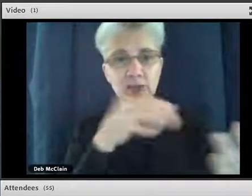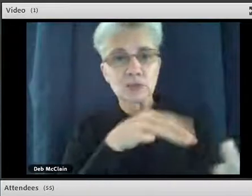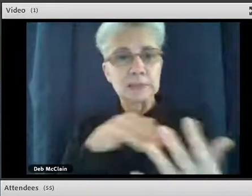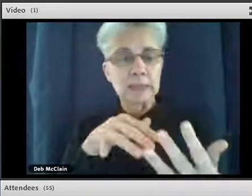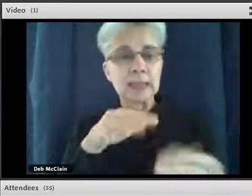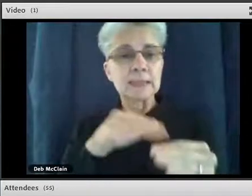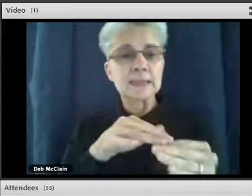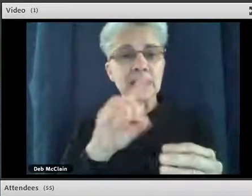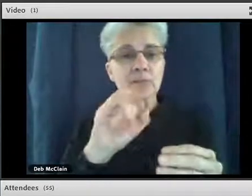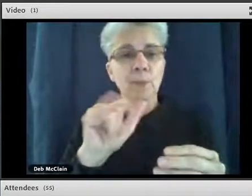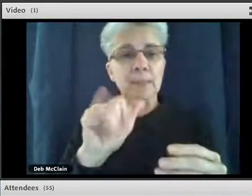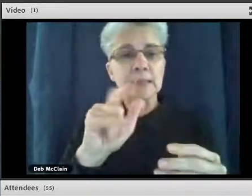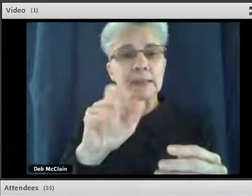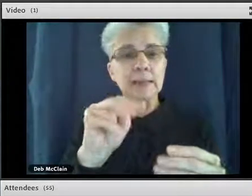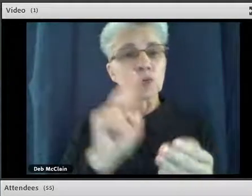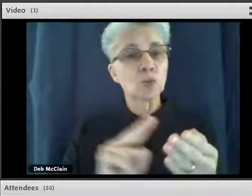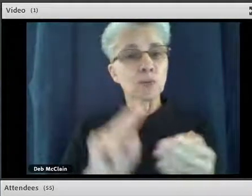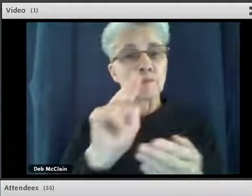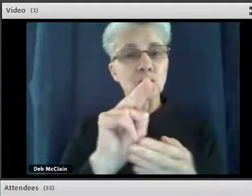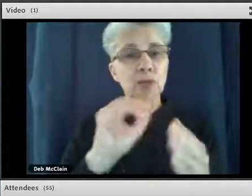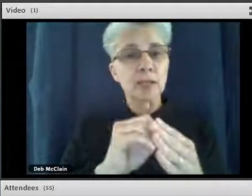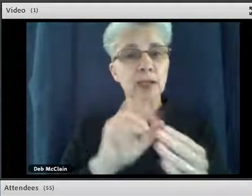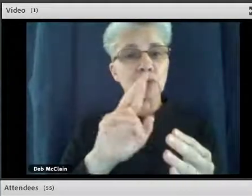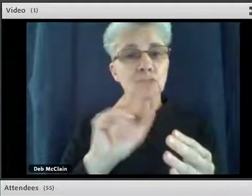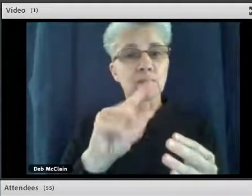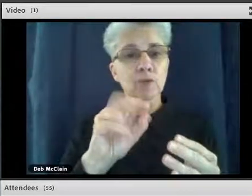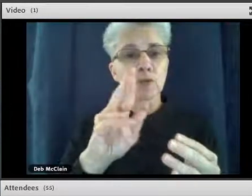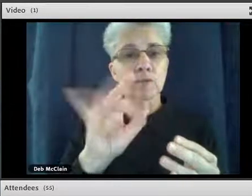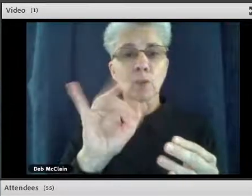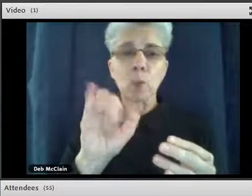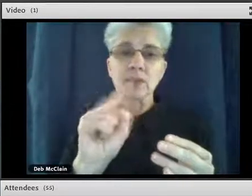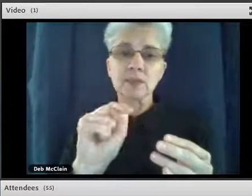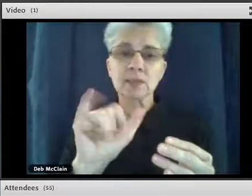at Dominican University in River Forest, Illinois.